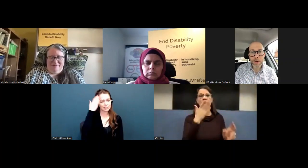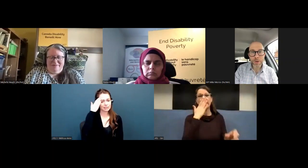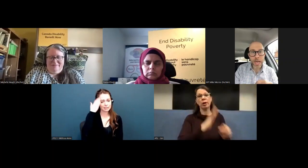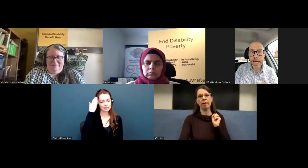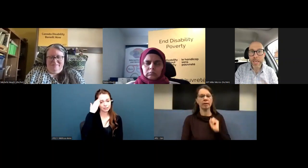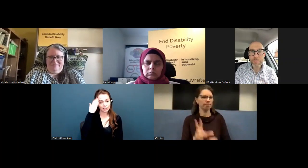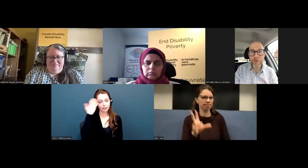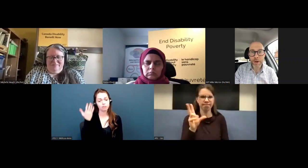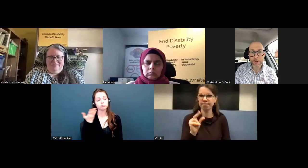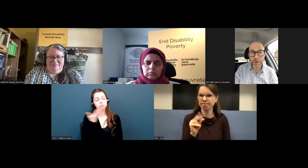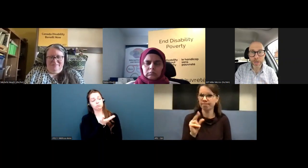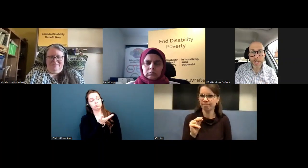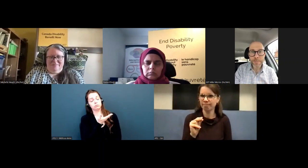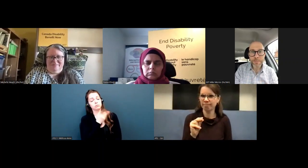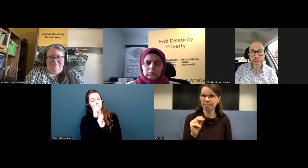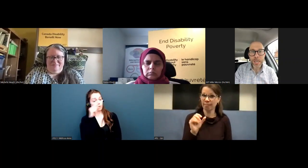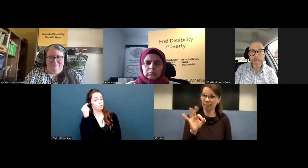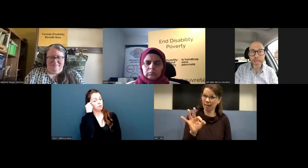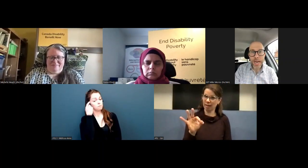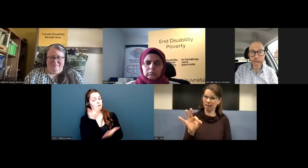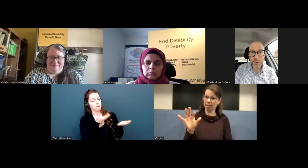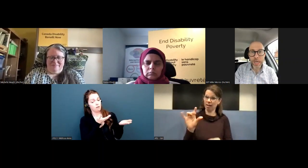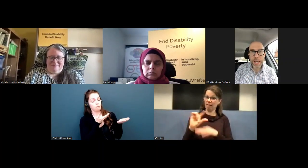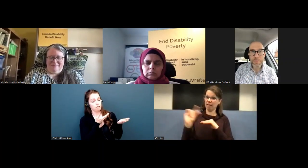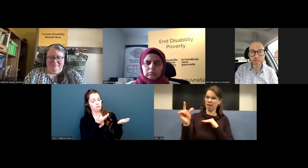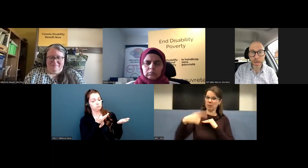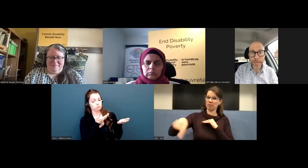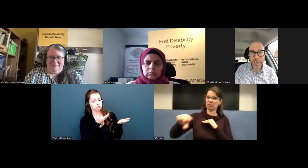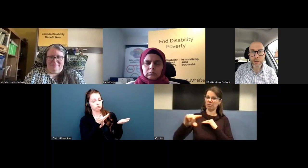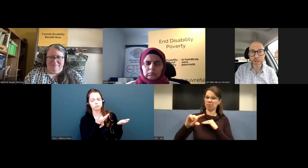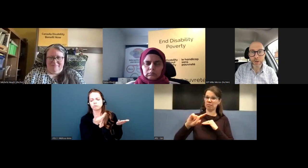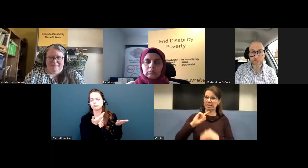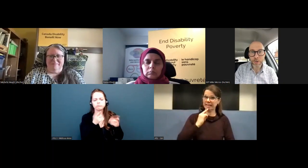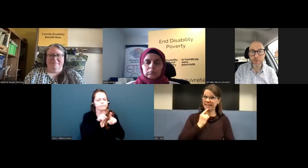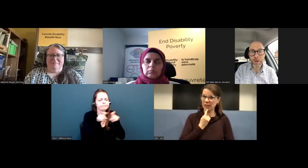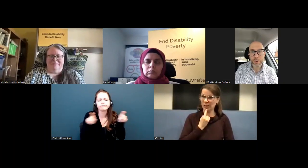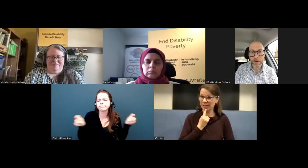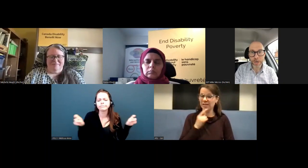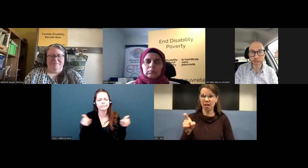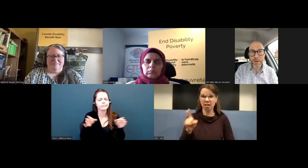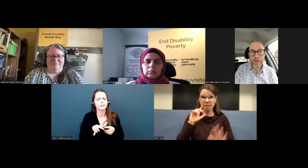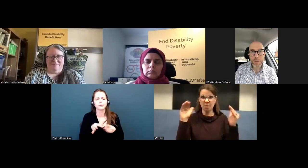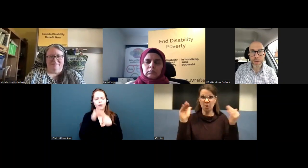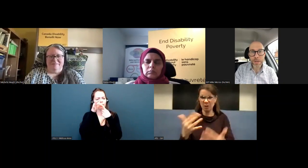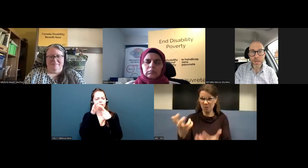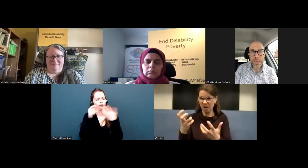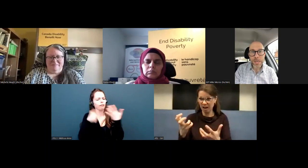ANY PRIORITY, THEY ALLOCATE MONEY TO THOSE PRIORITIES.